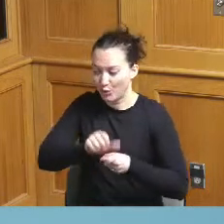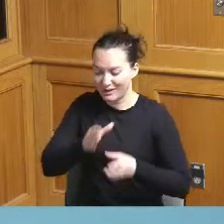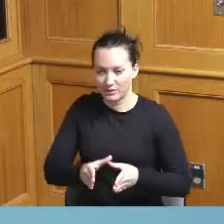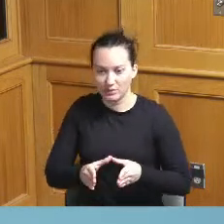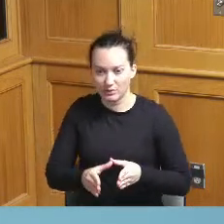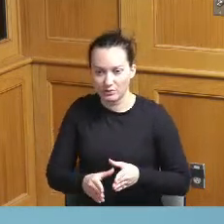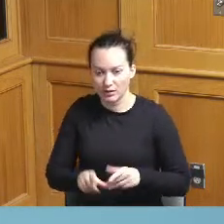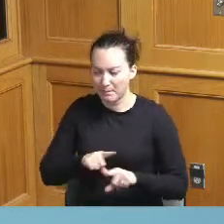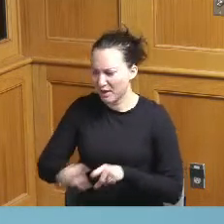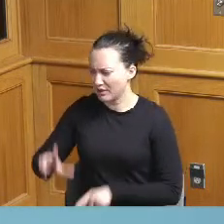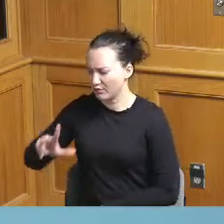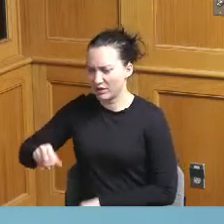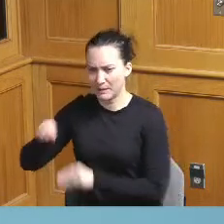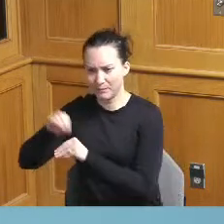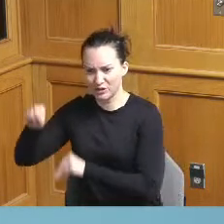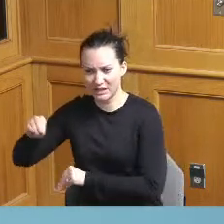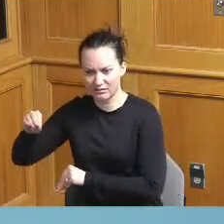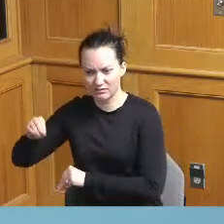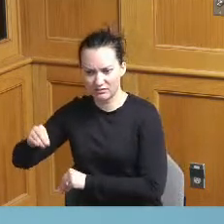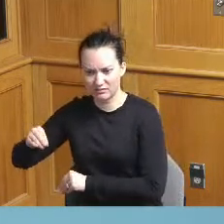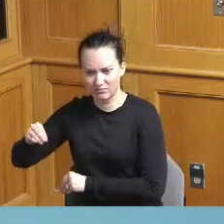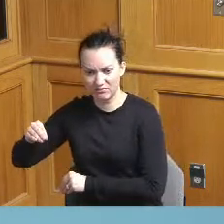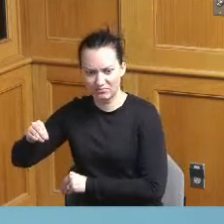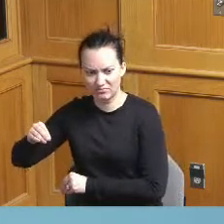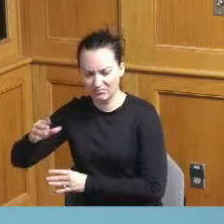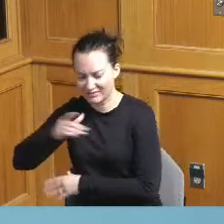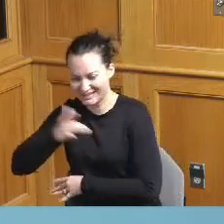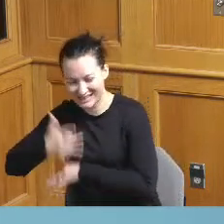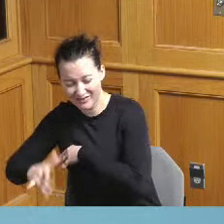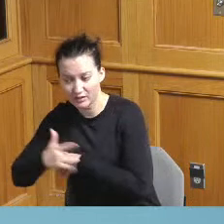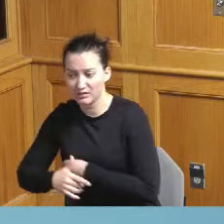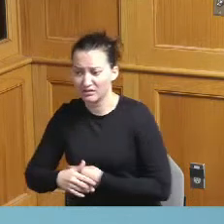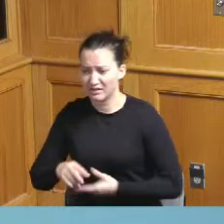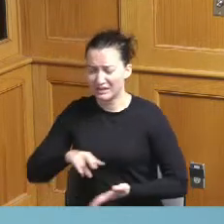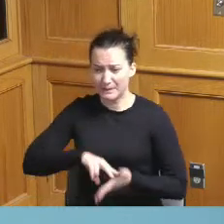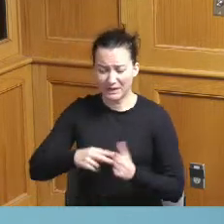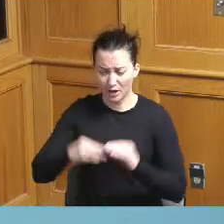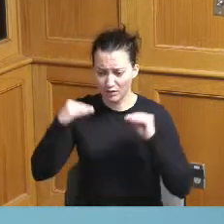vacancy rate away from us basically provides the court with zero dollars for increases